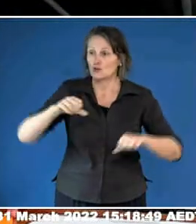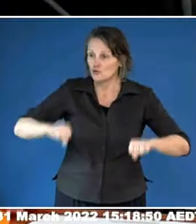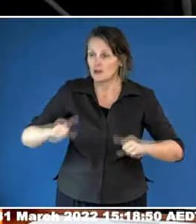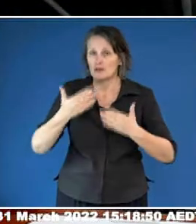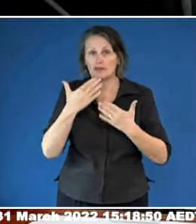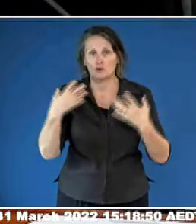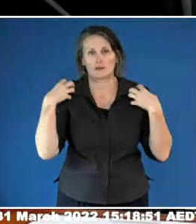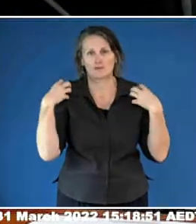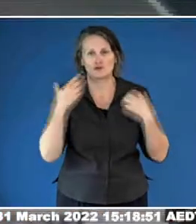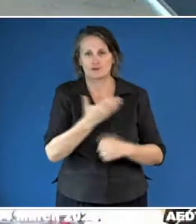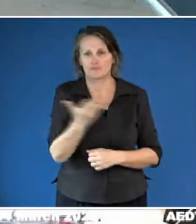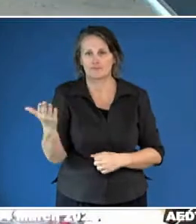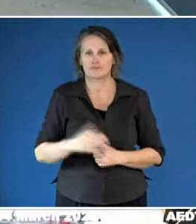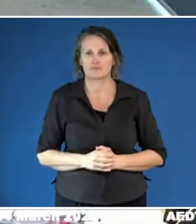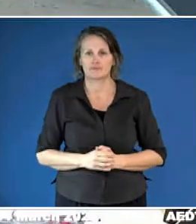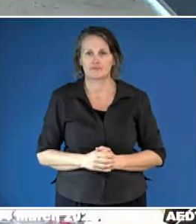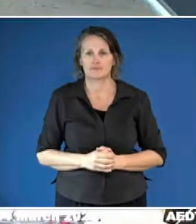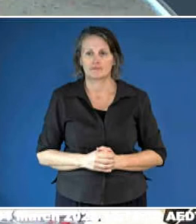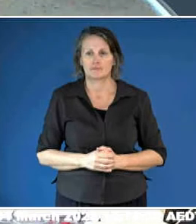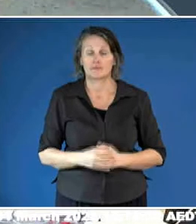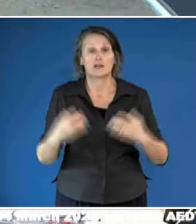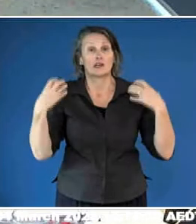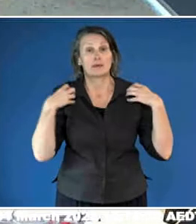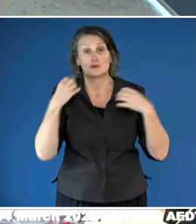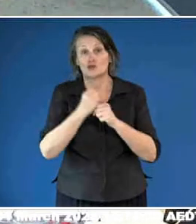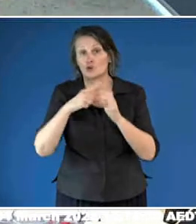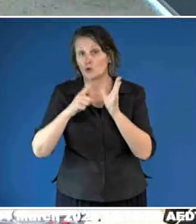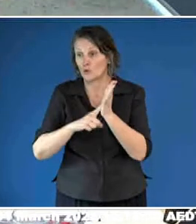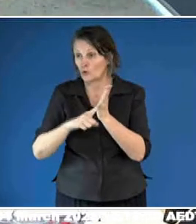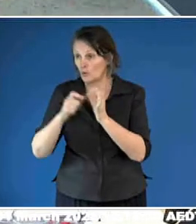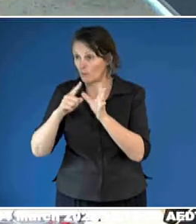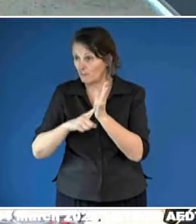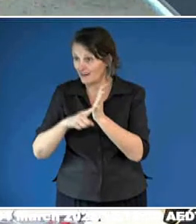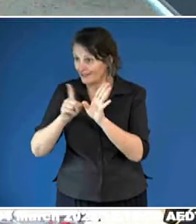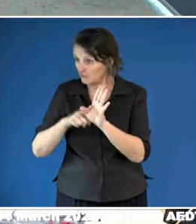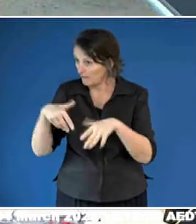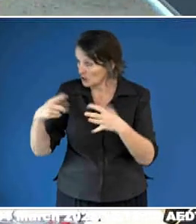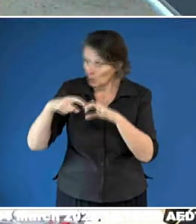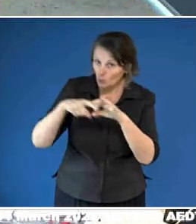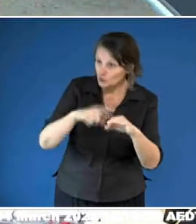I will ask Commissioner Galbally whether you have any questions or any comments you wish to make to the panel today?